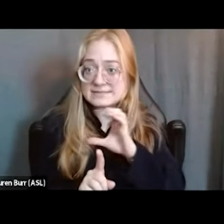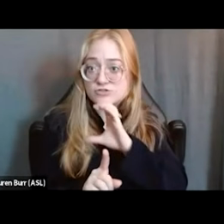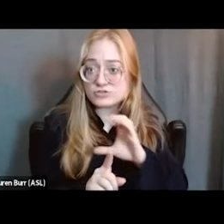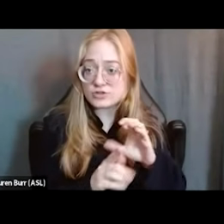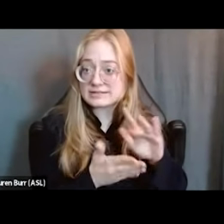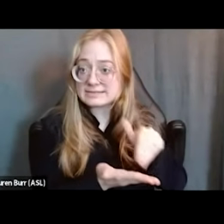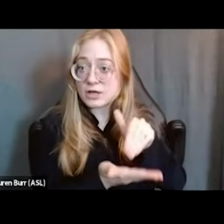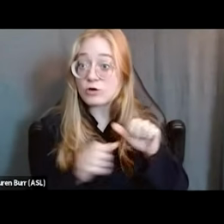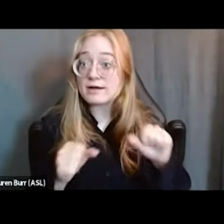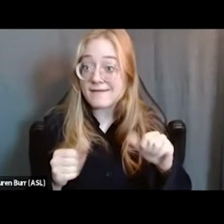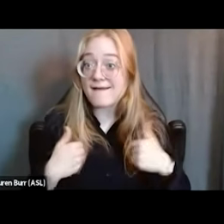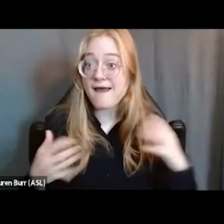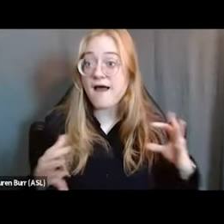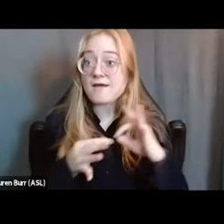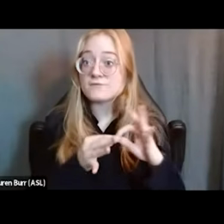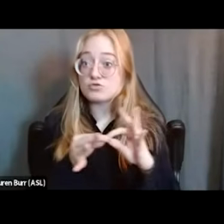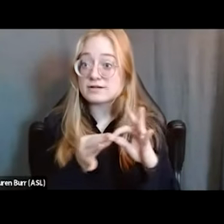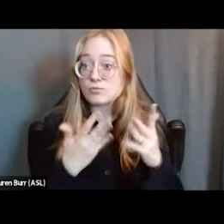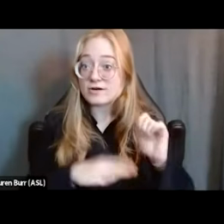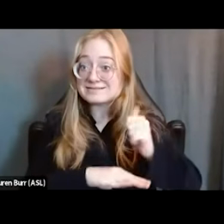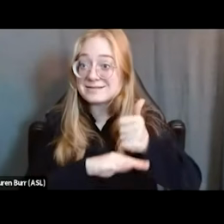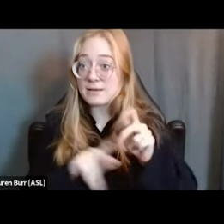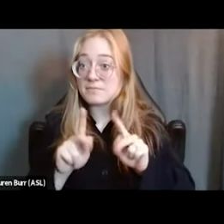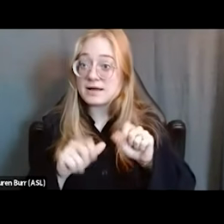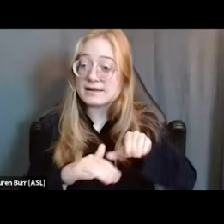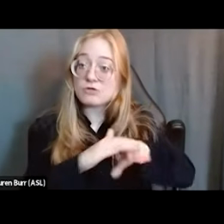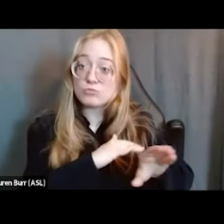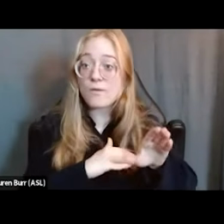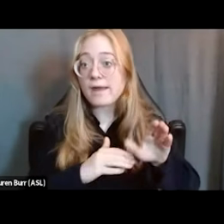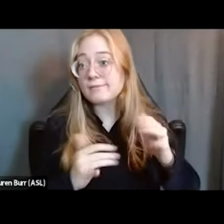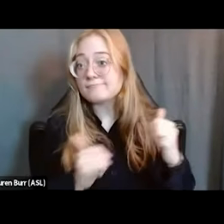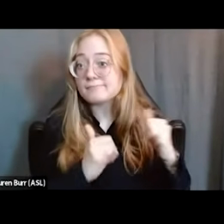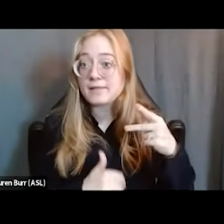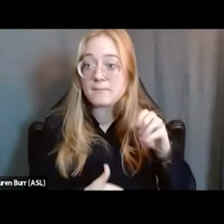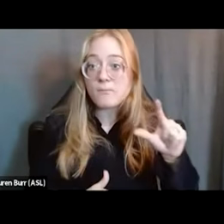so folks can go and spend time amongst their peers doing things like playing pool and playing cards